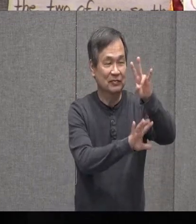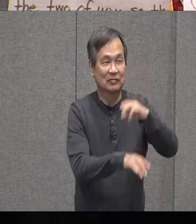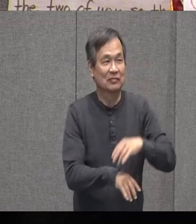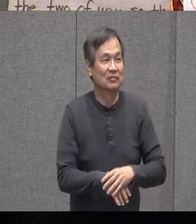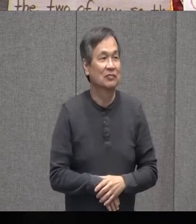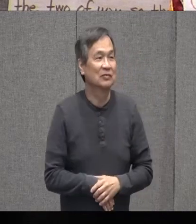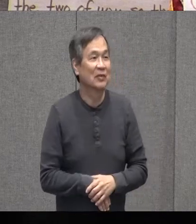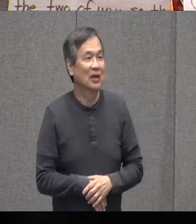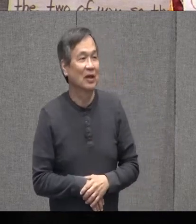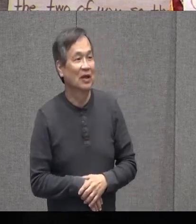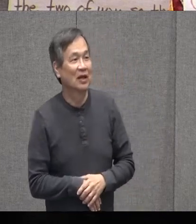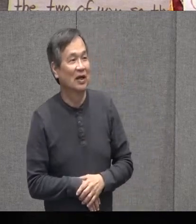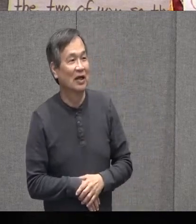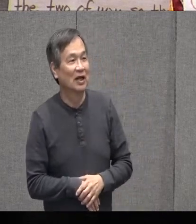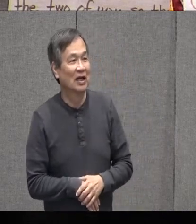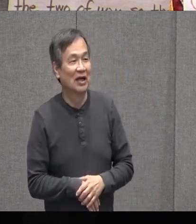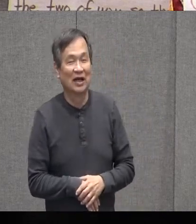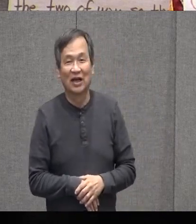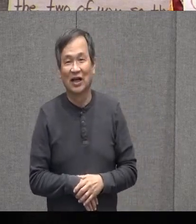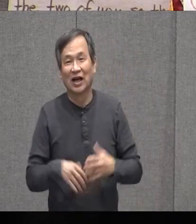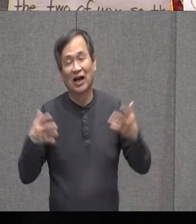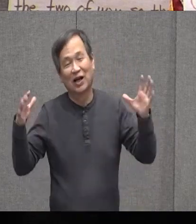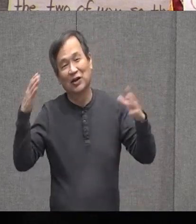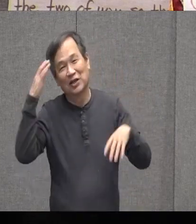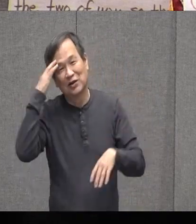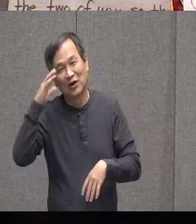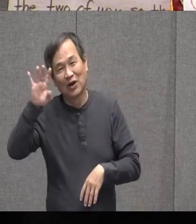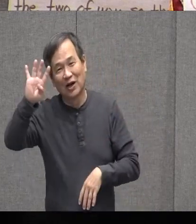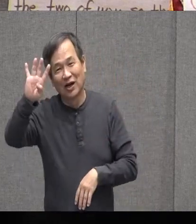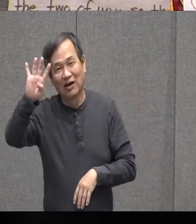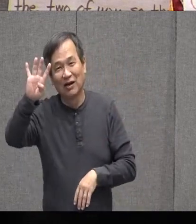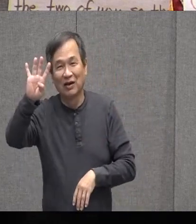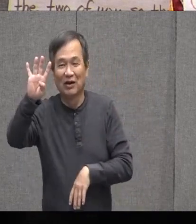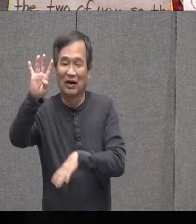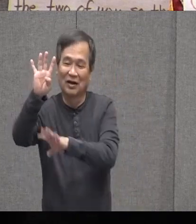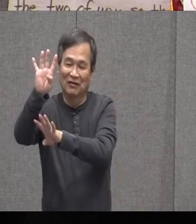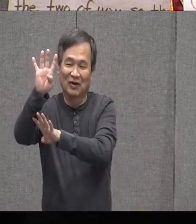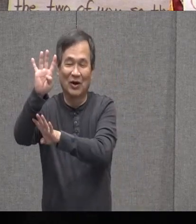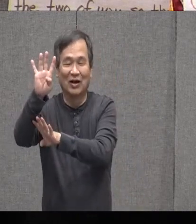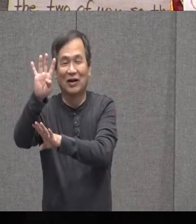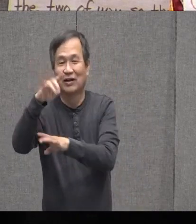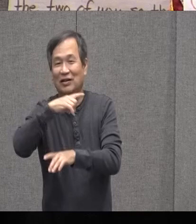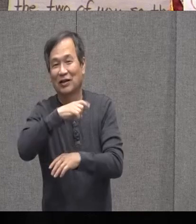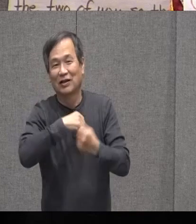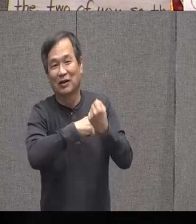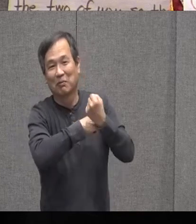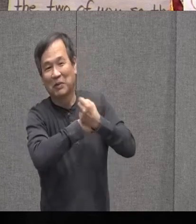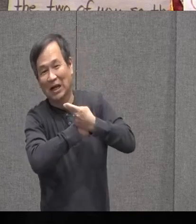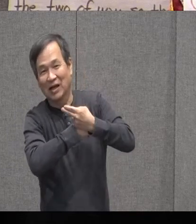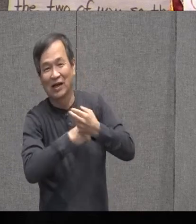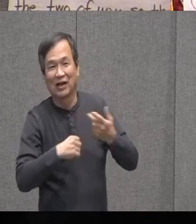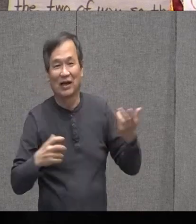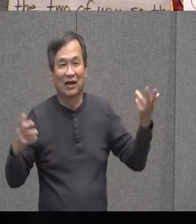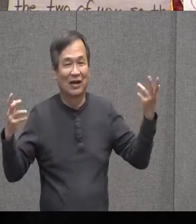Mrs. Sears is for sure gonna win I already know because I have a four and a four. And if you take four away from four,